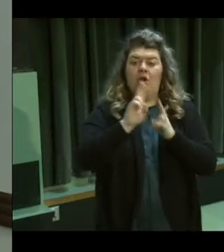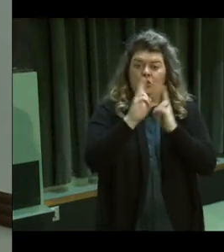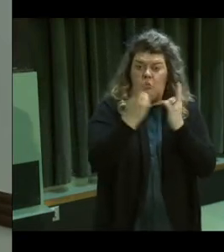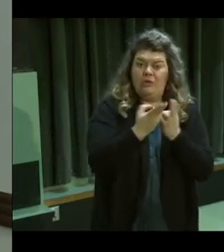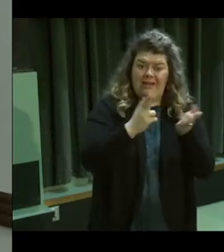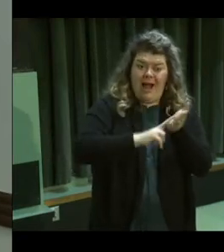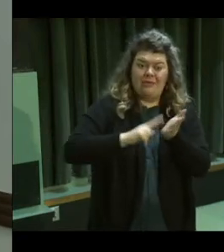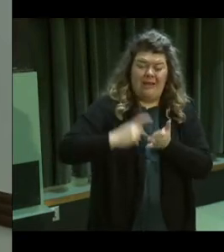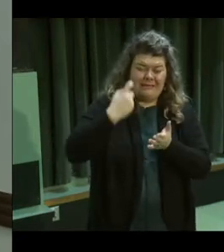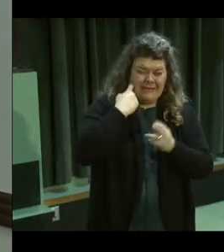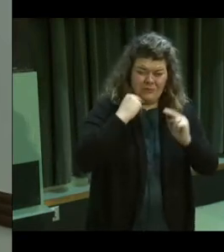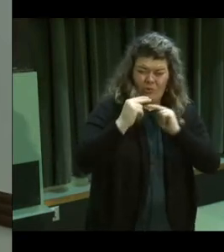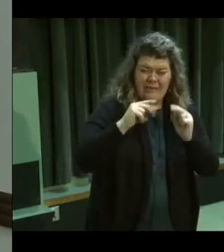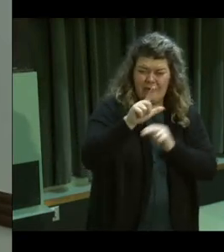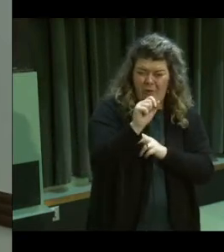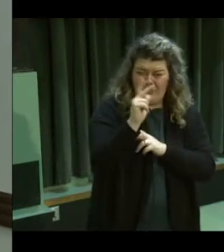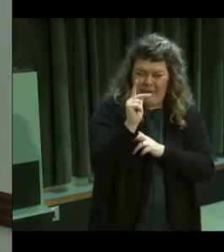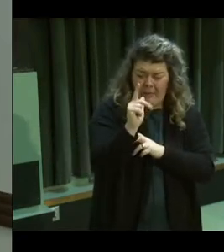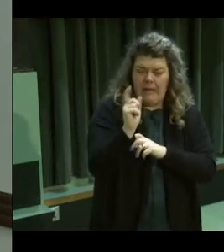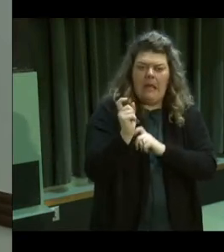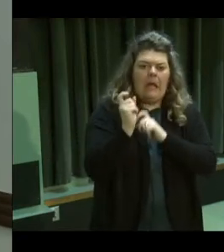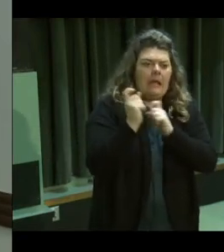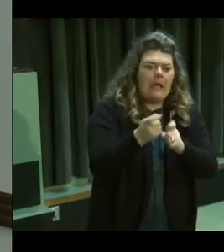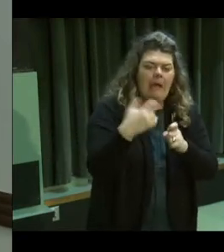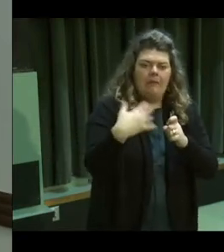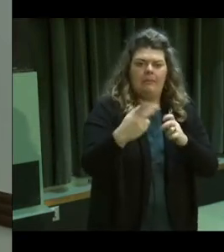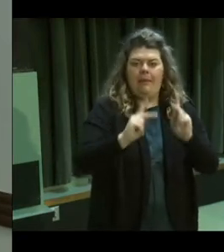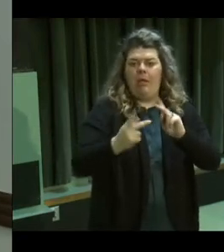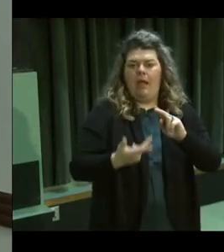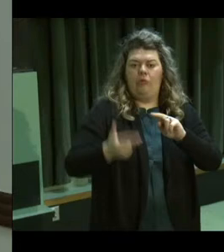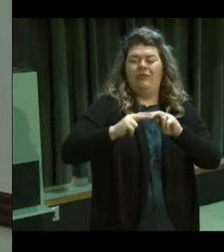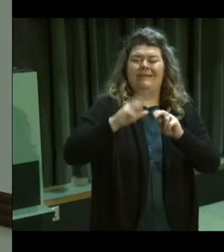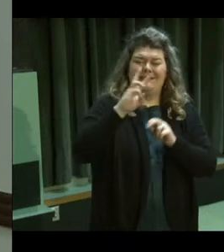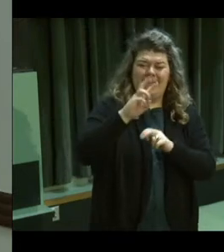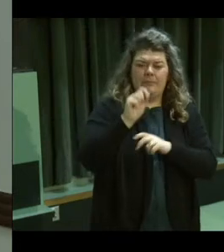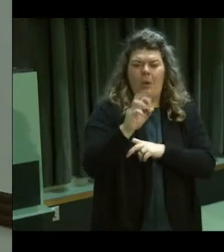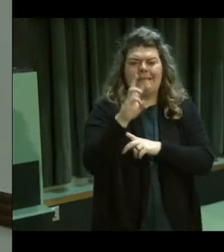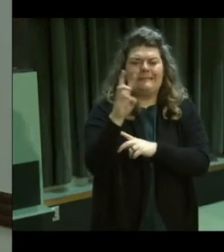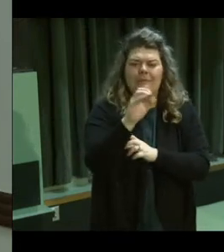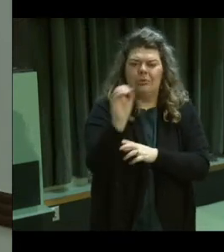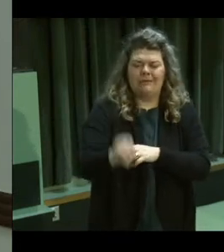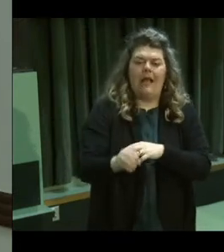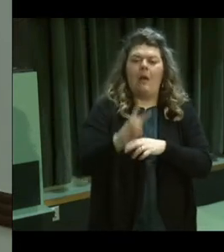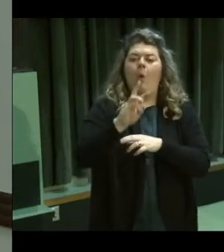contracts negotiated in 2023